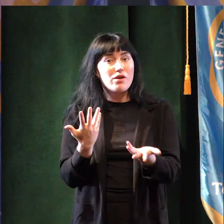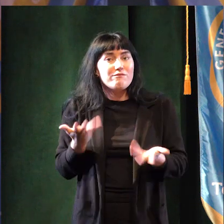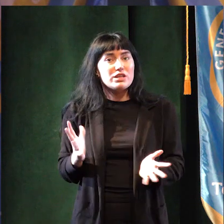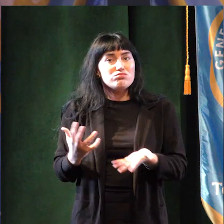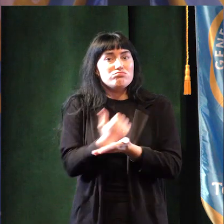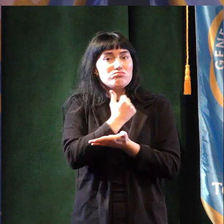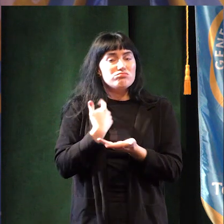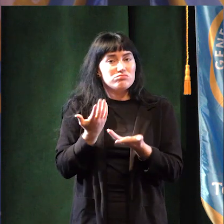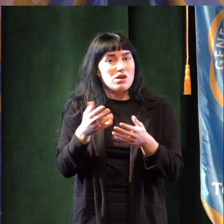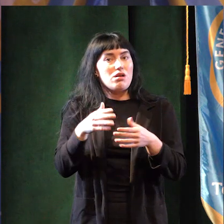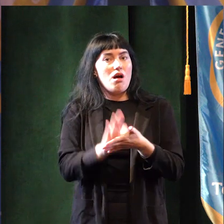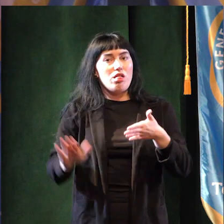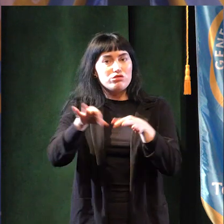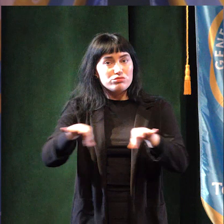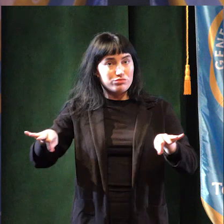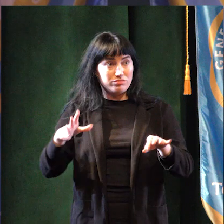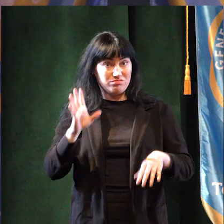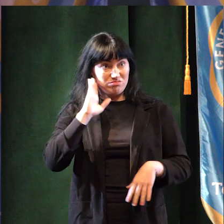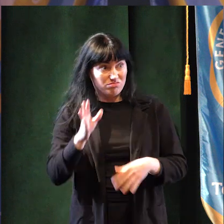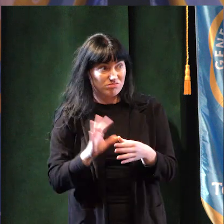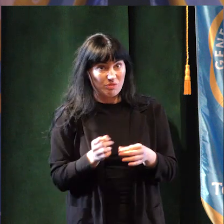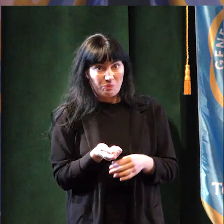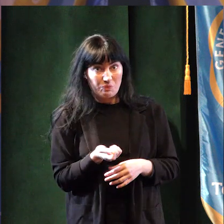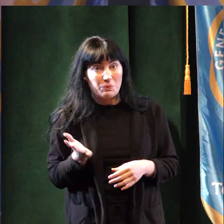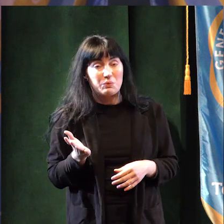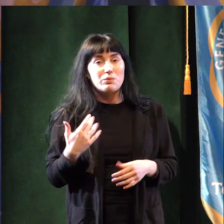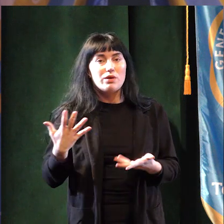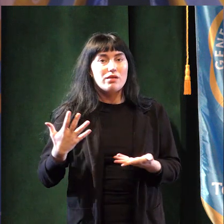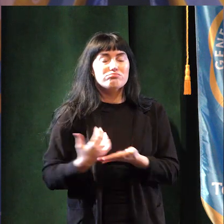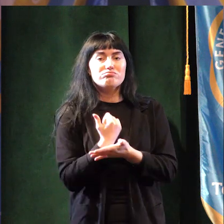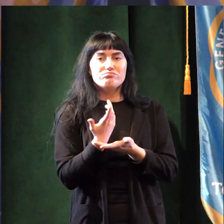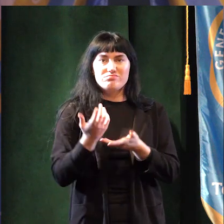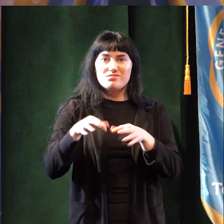have earned a college degree and I daresay very few have earned a degree